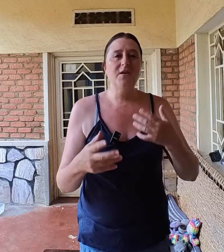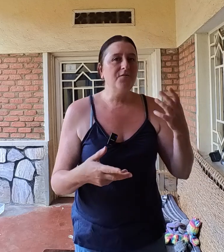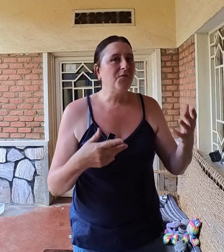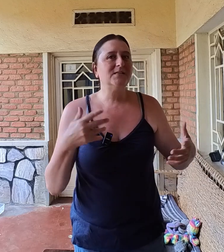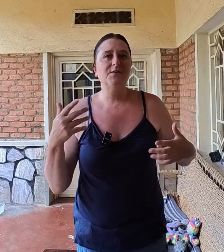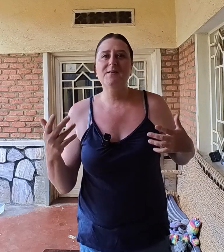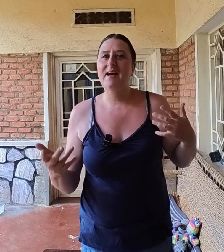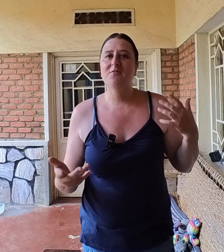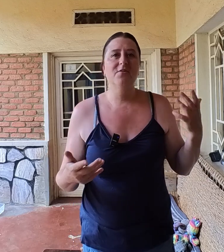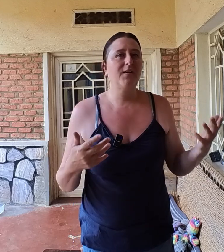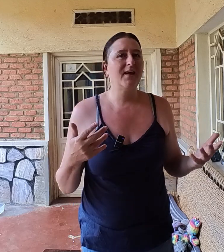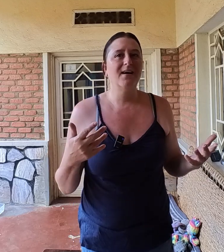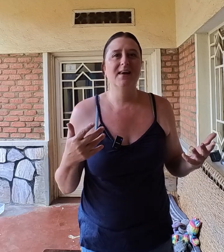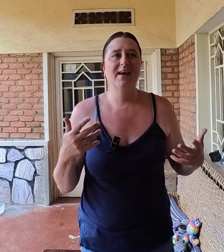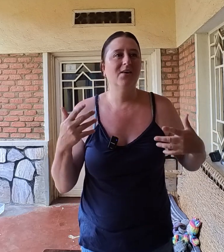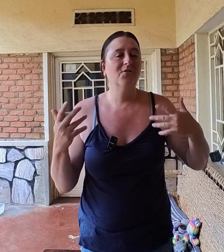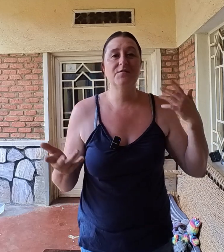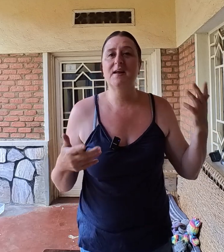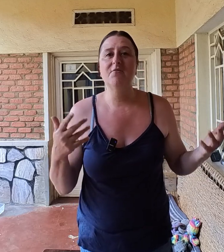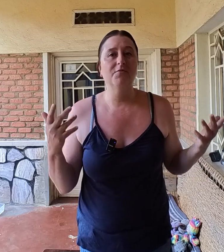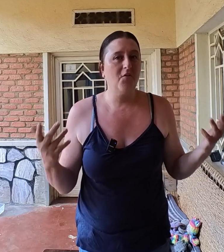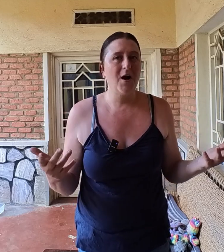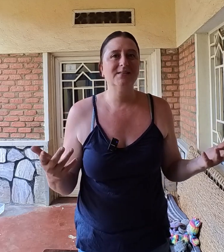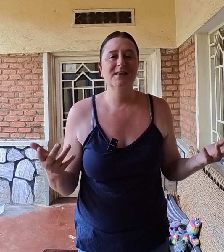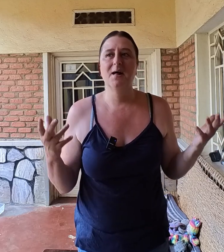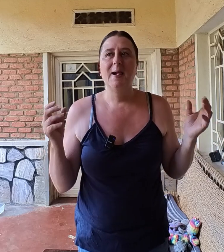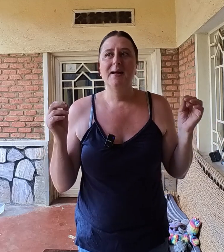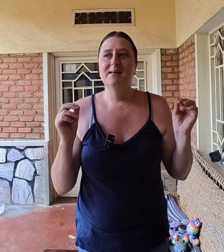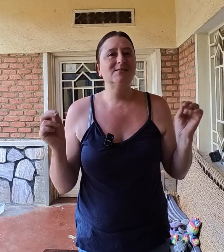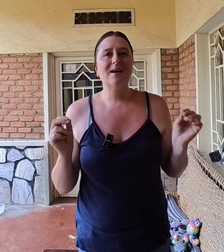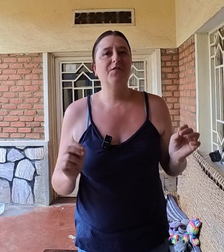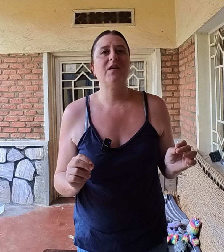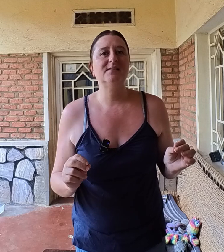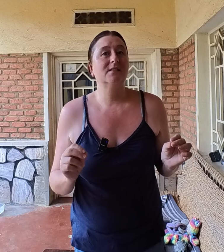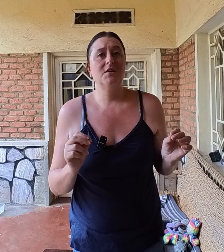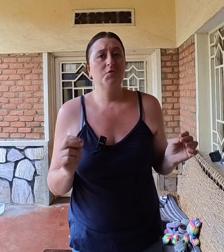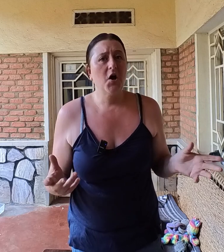if you come from a different area of Kigali, or a different area of Rwanda, is that a phrase that you